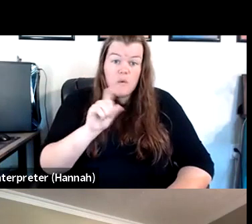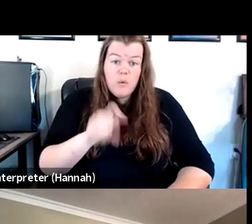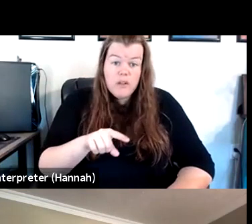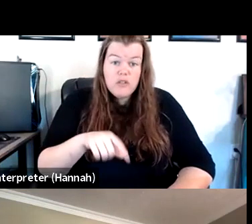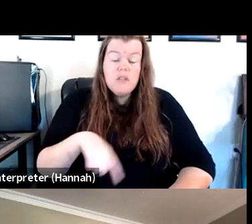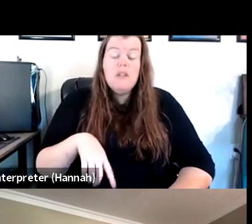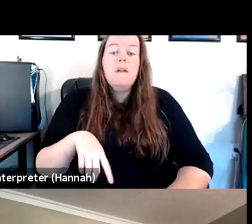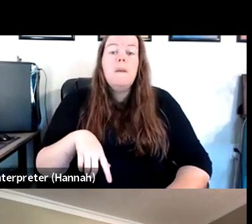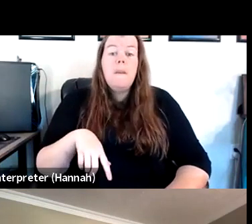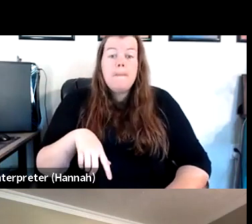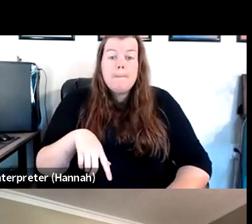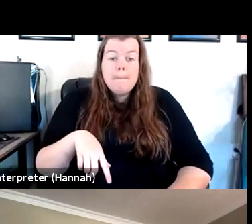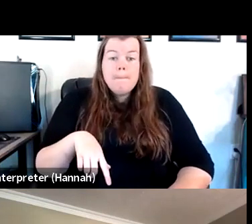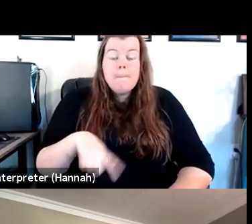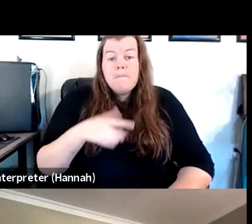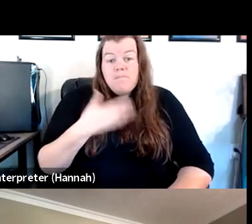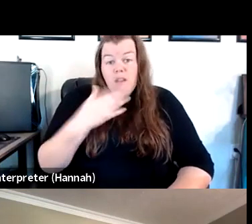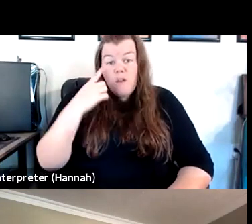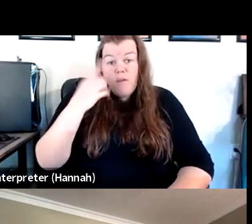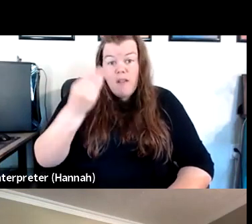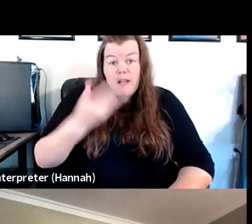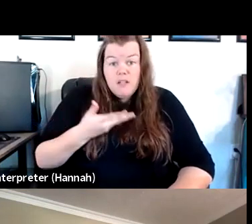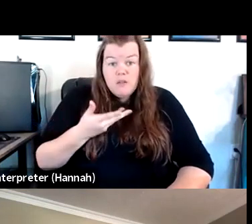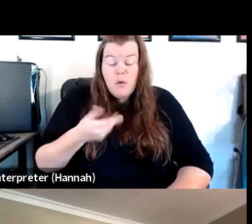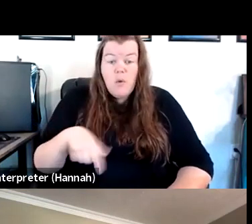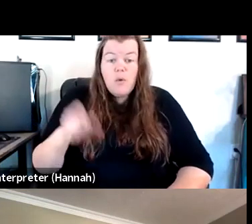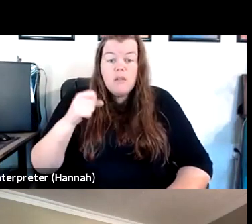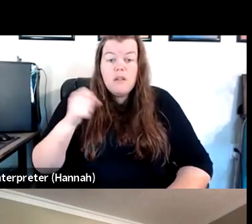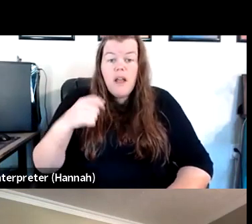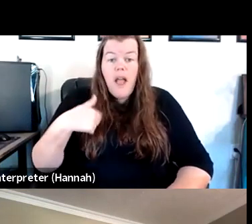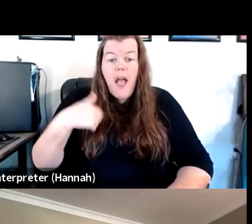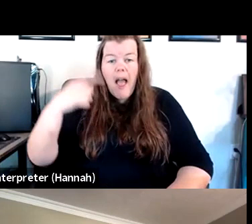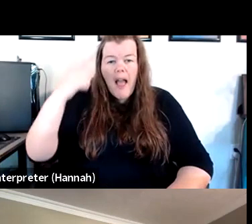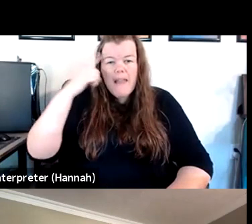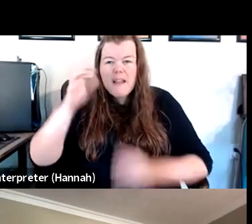attention one. And then two um asking that today. I think it's um really important to note that